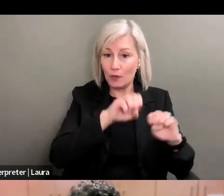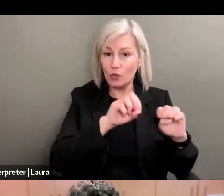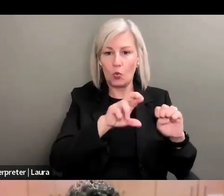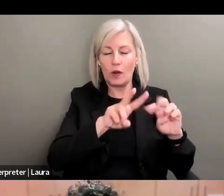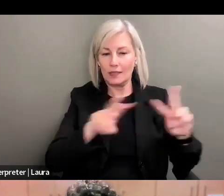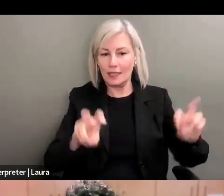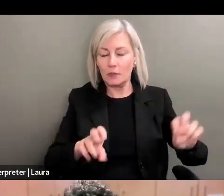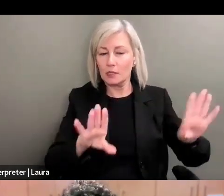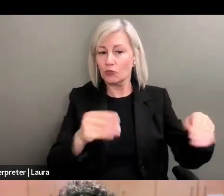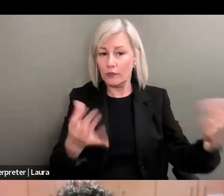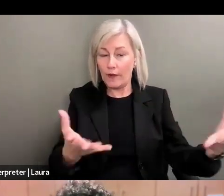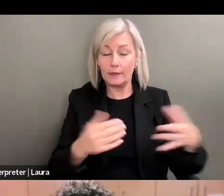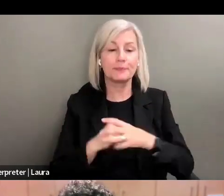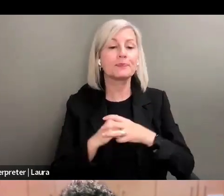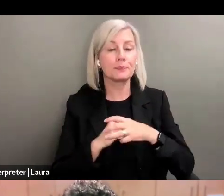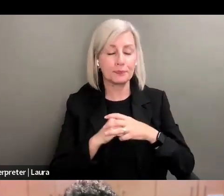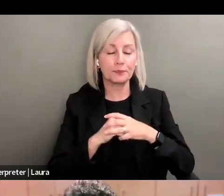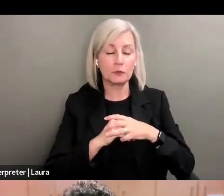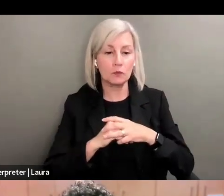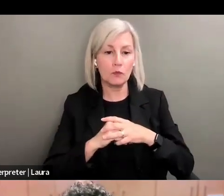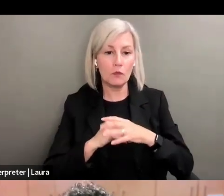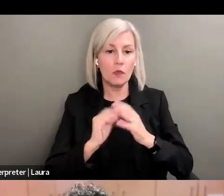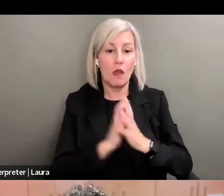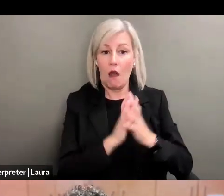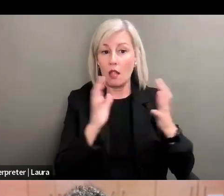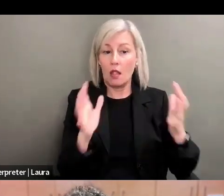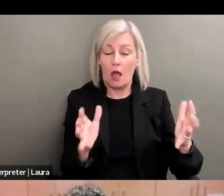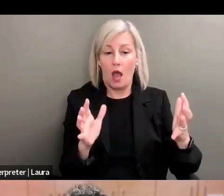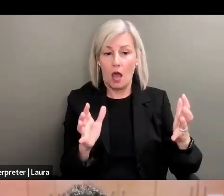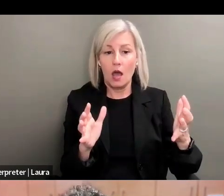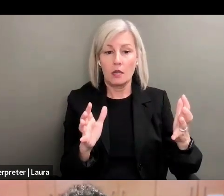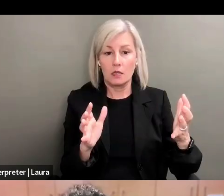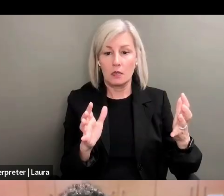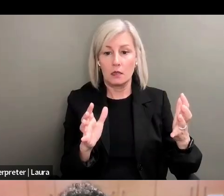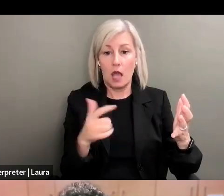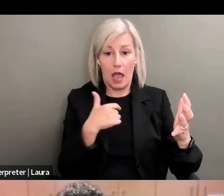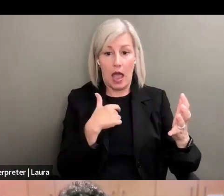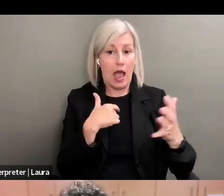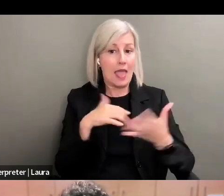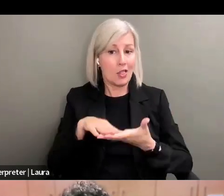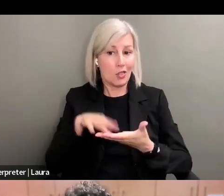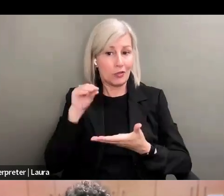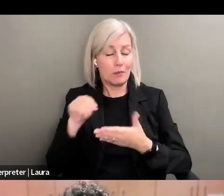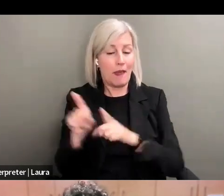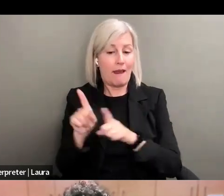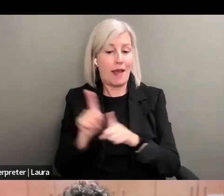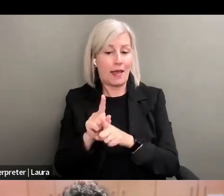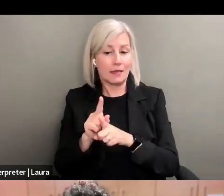So, a lot of them like I said earlier I learned them as audiologic validation measures.